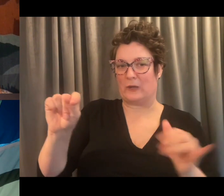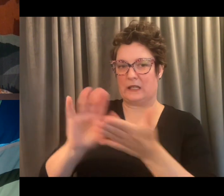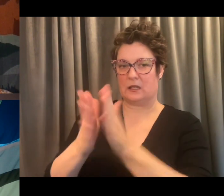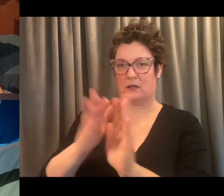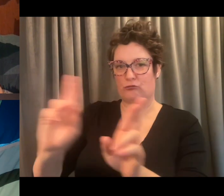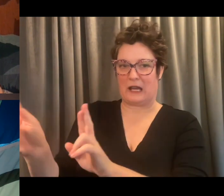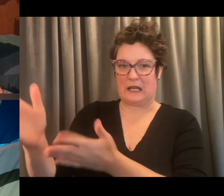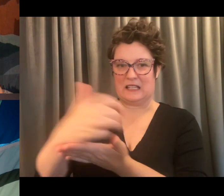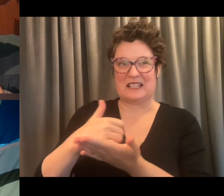we obviously are not doing this.